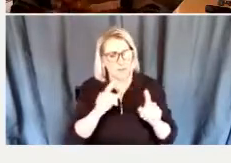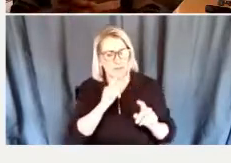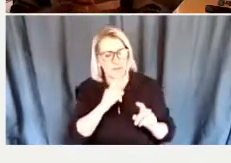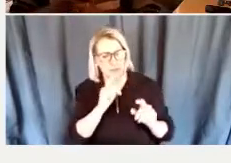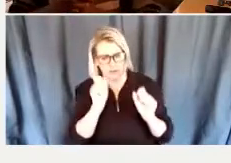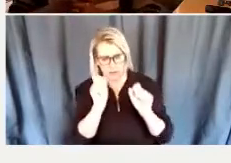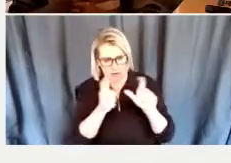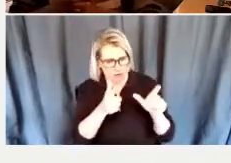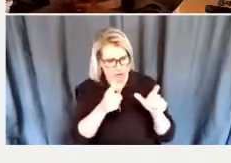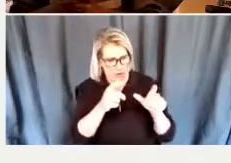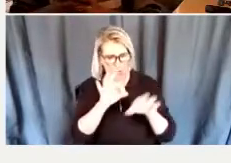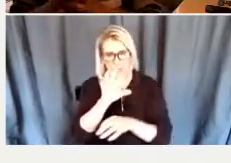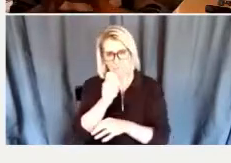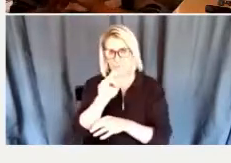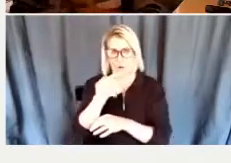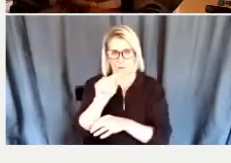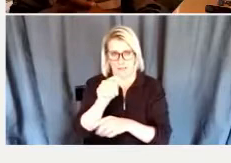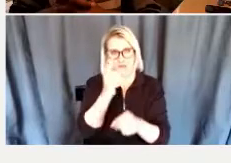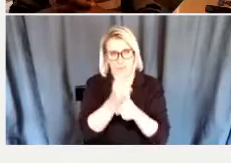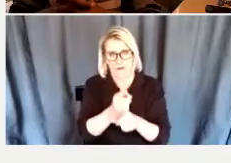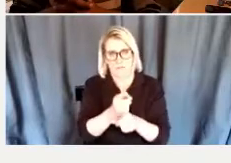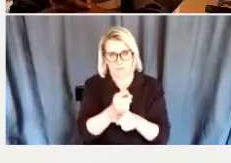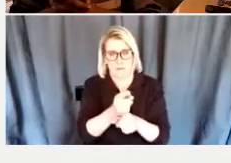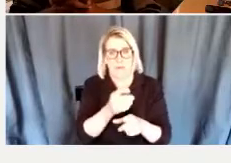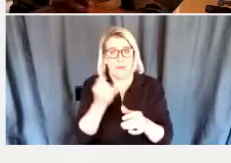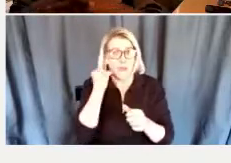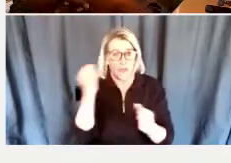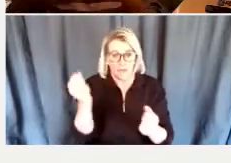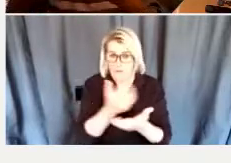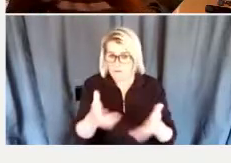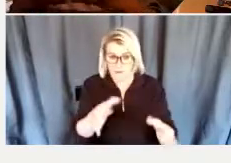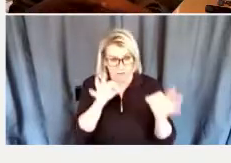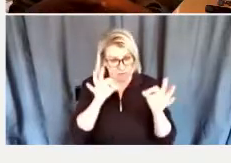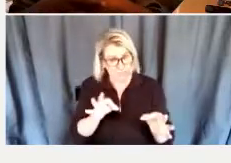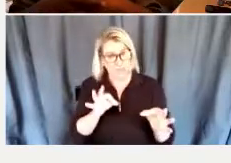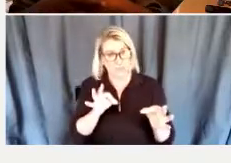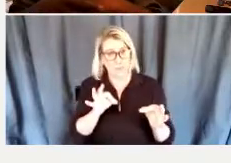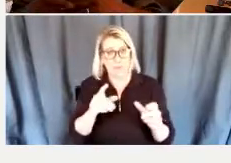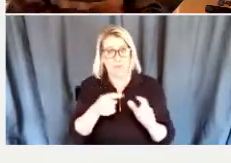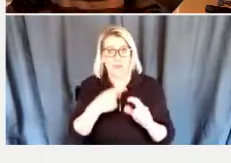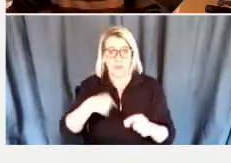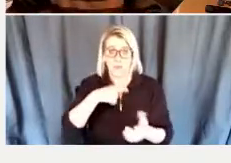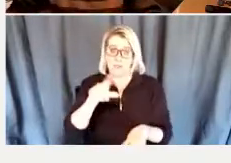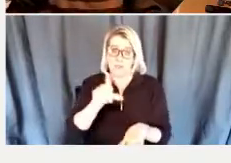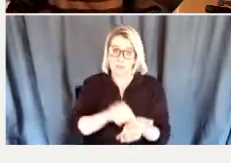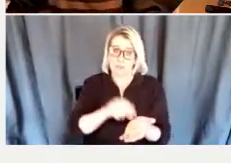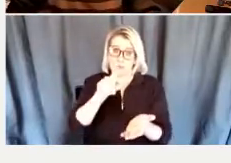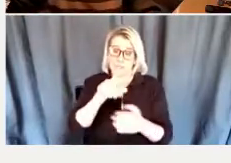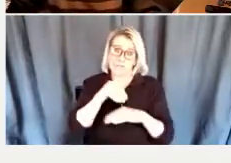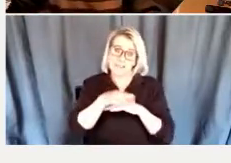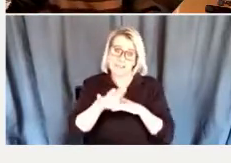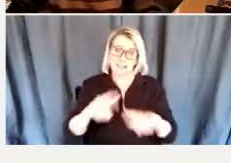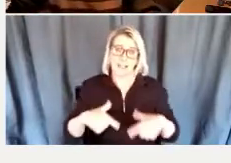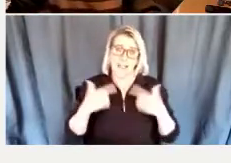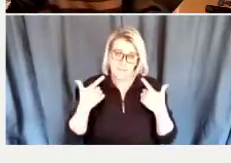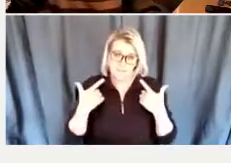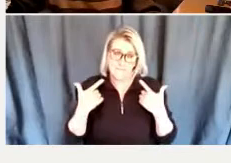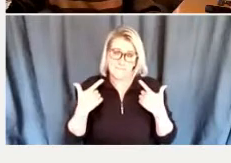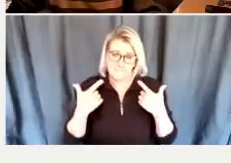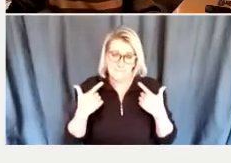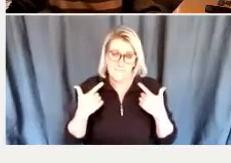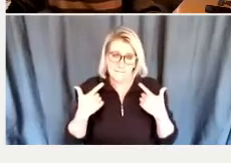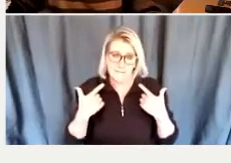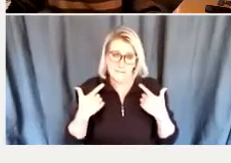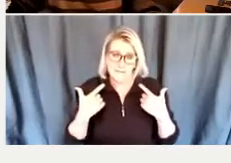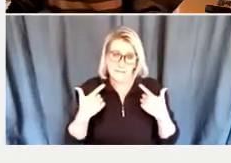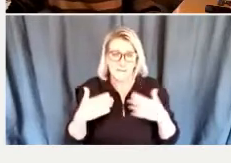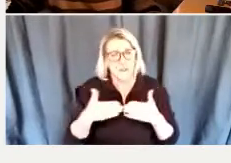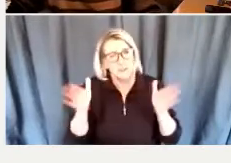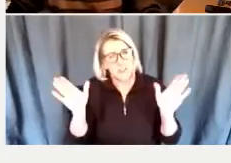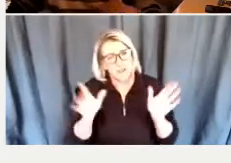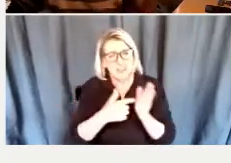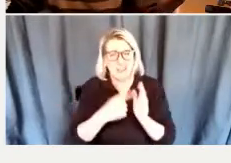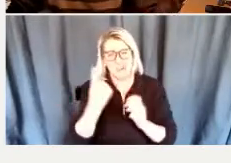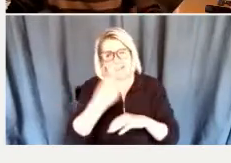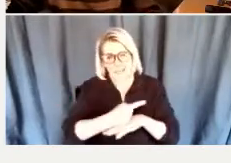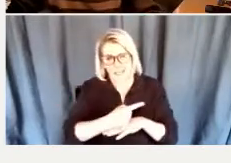are correct. If everything is good, we publish it to go live. It generally takes a day, different